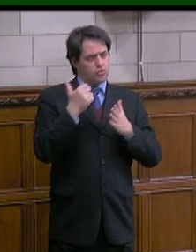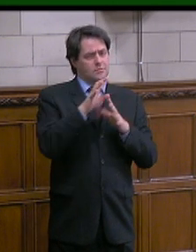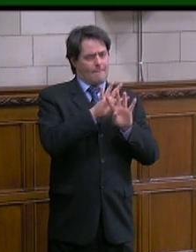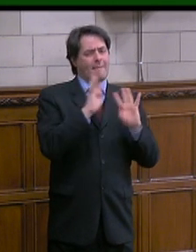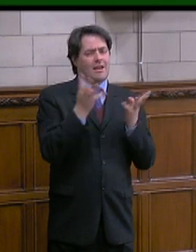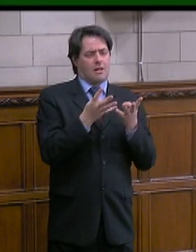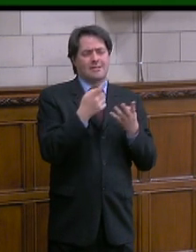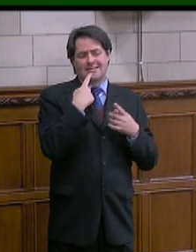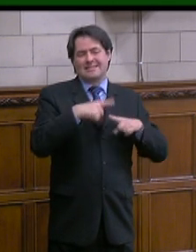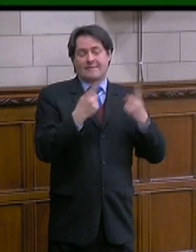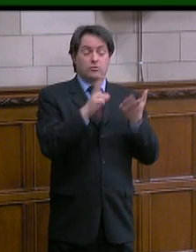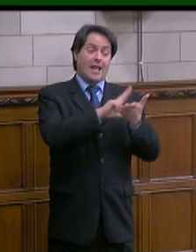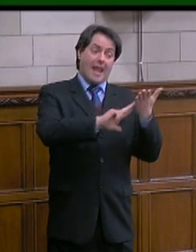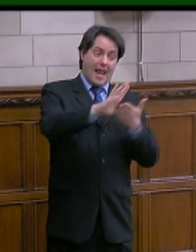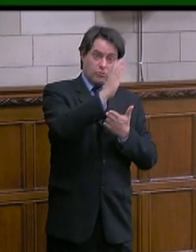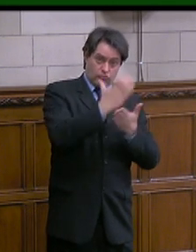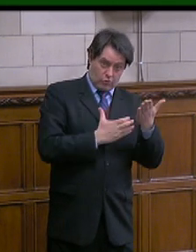between the national curriculum and the school curriculum.